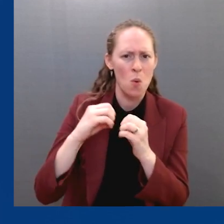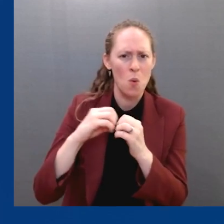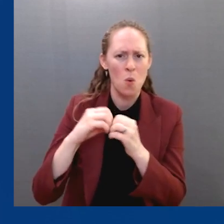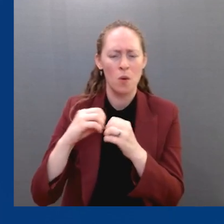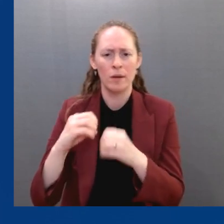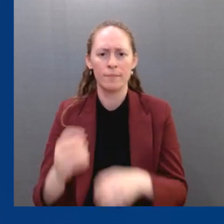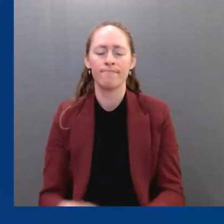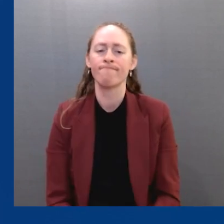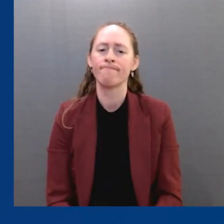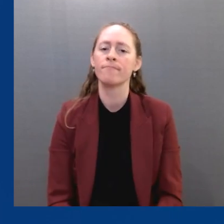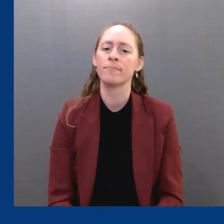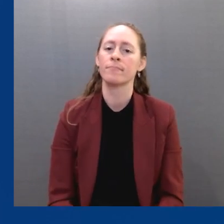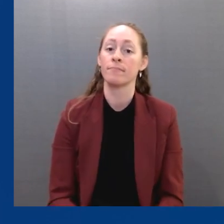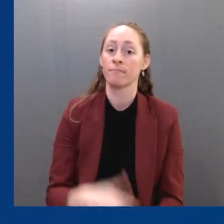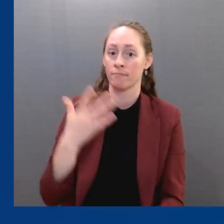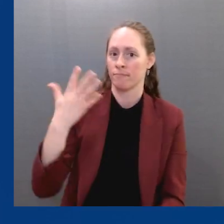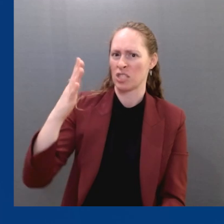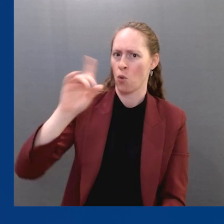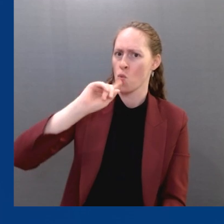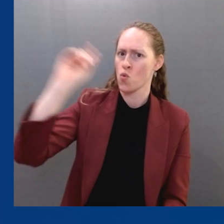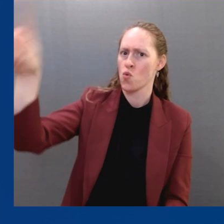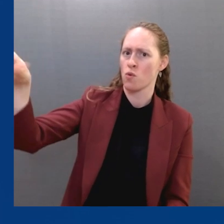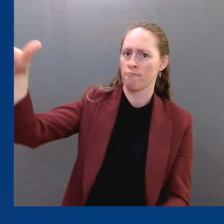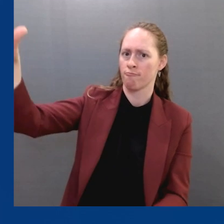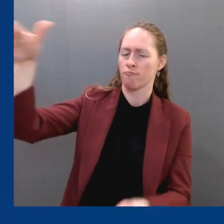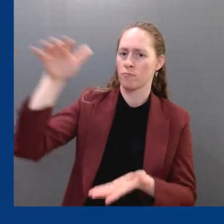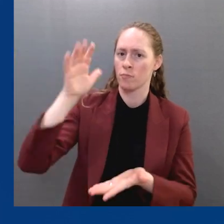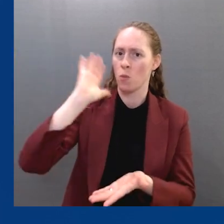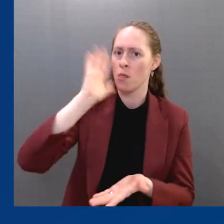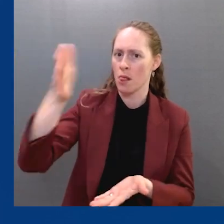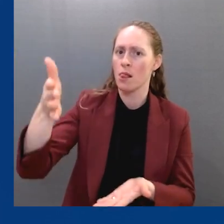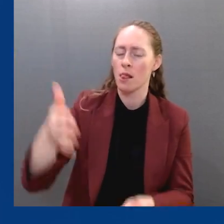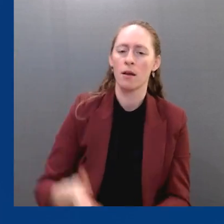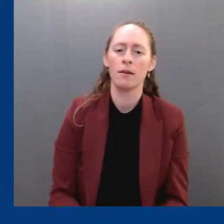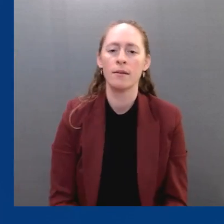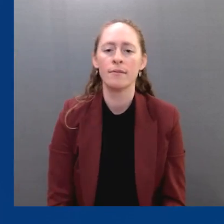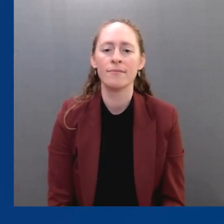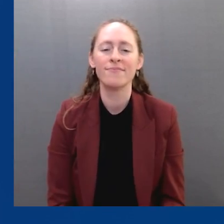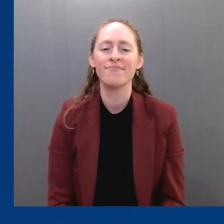But that order has been placed to get the next generation of bivalent vaccines,